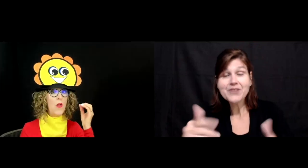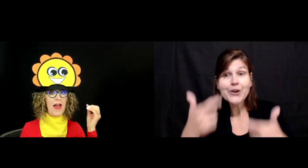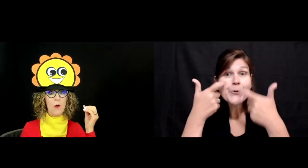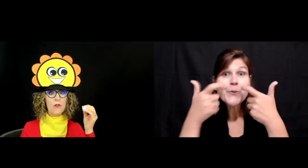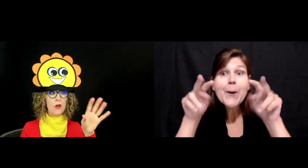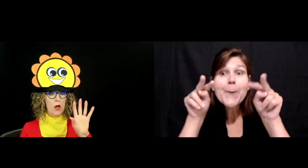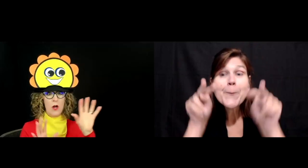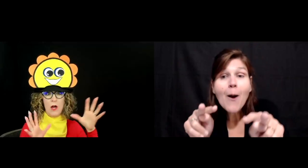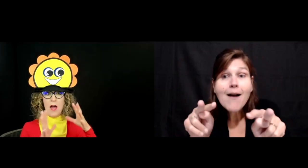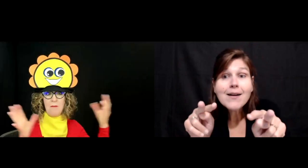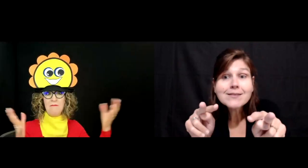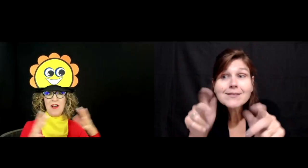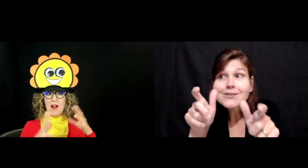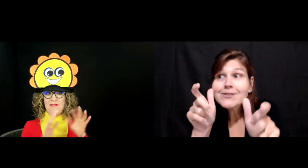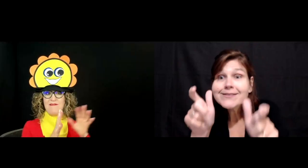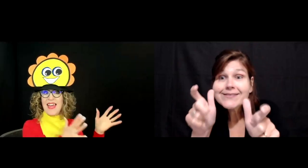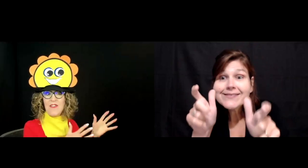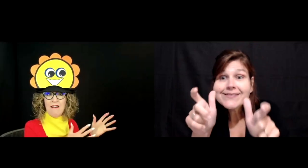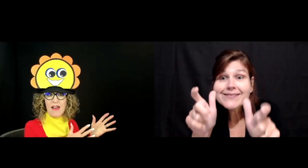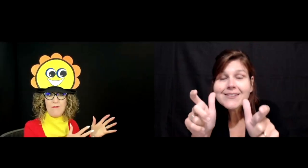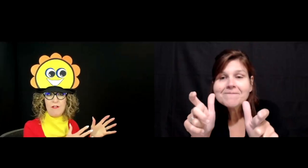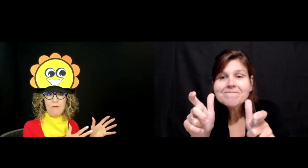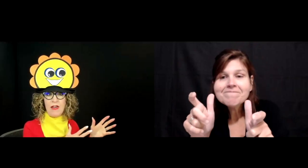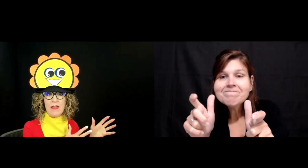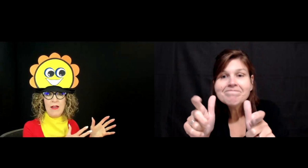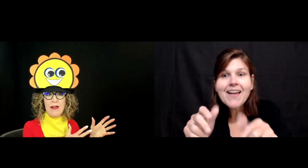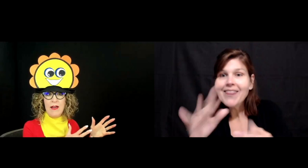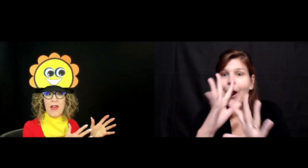without taking their eyes off the screen.